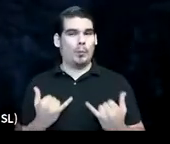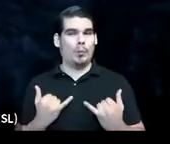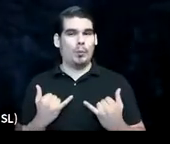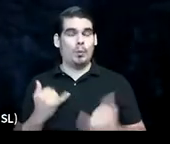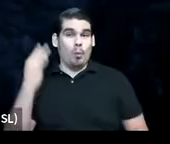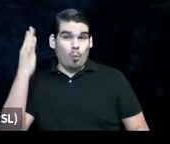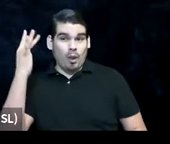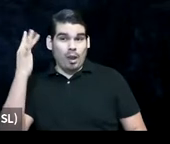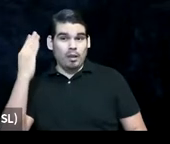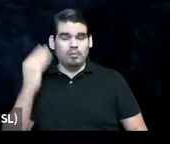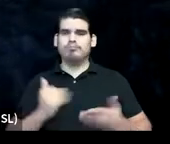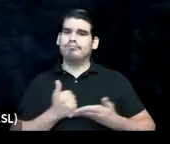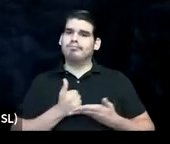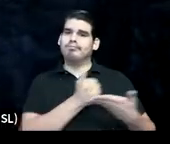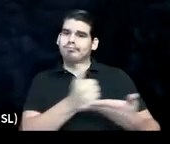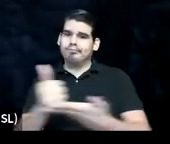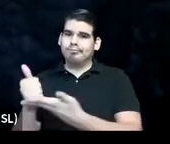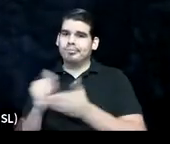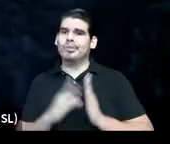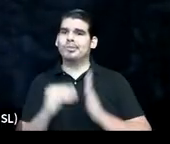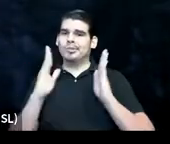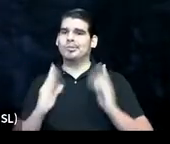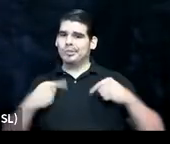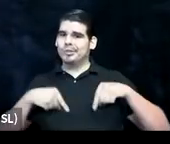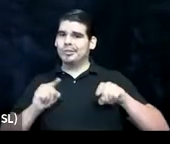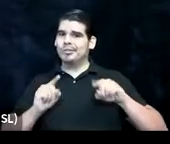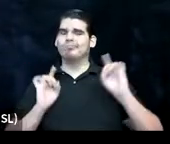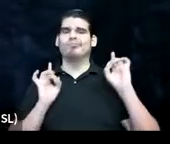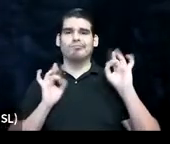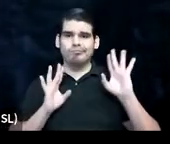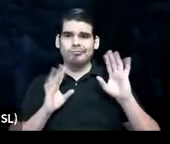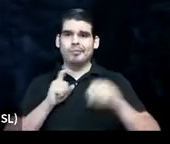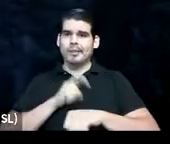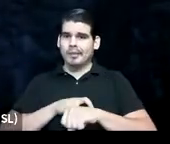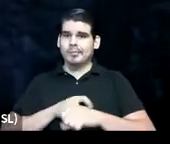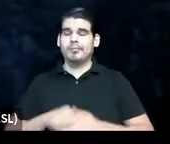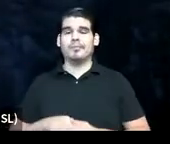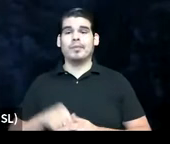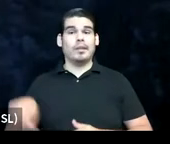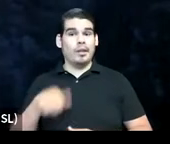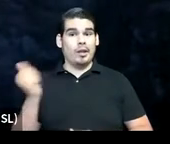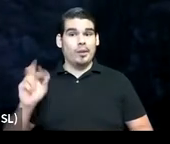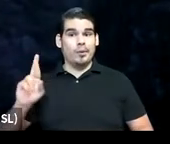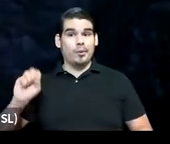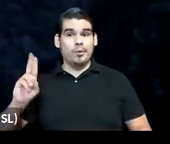To colleges during natural disasters or natural occurrences like this where students could still be supported.